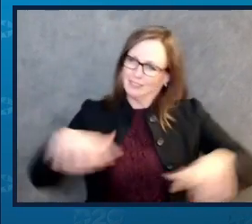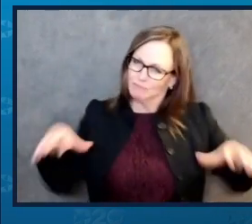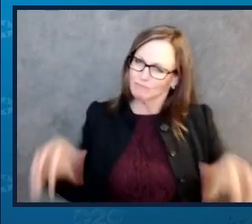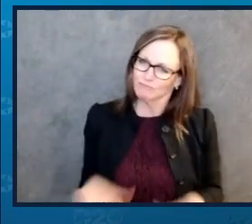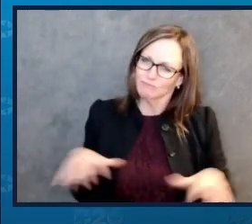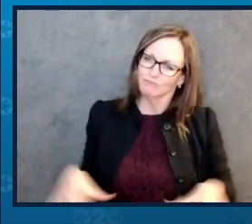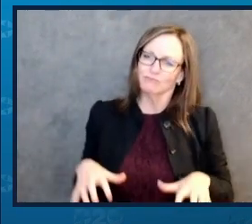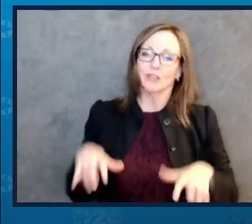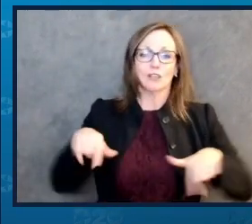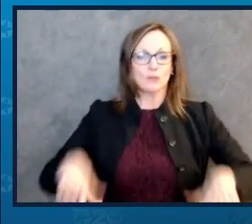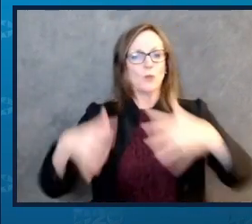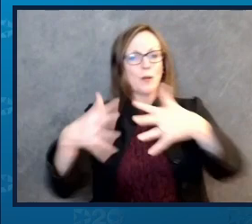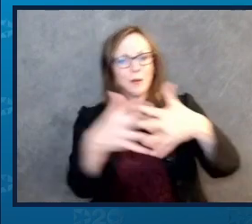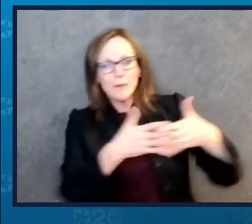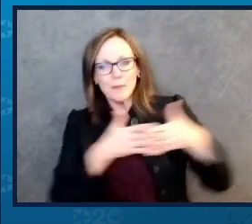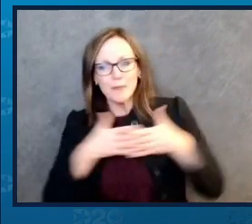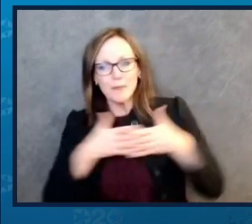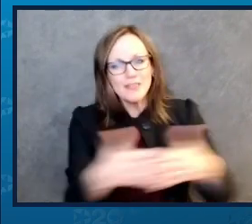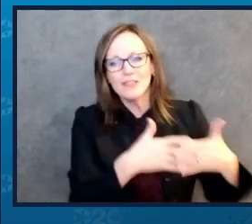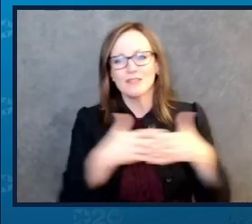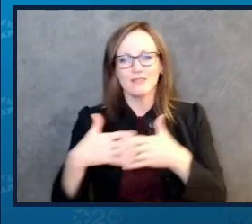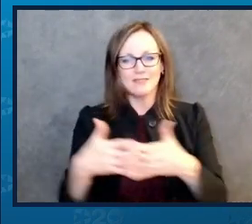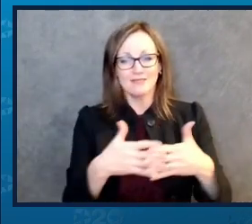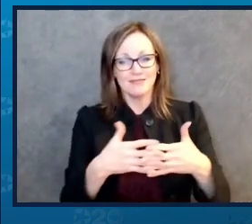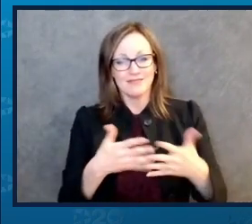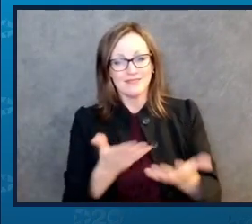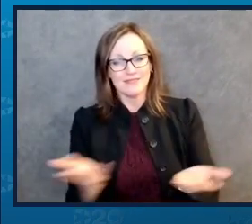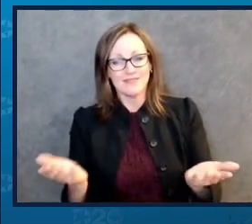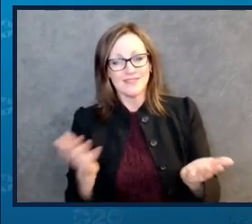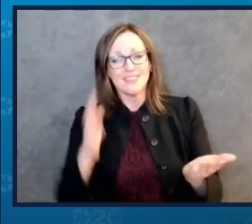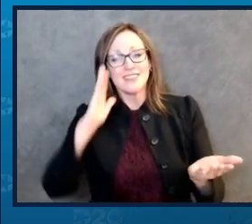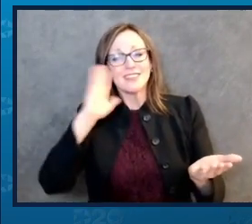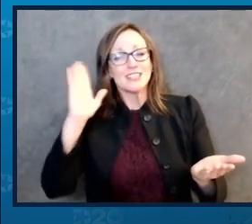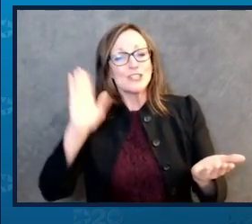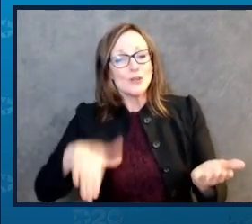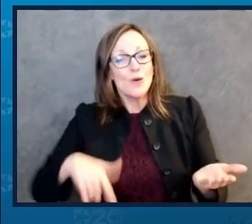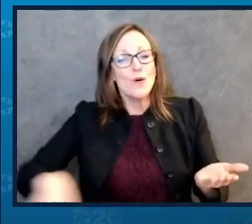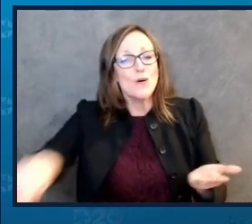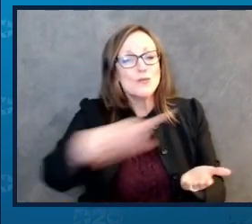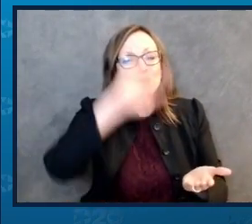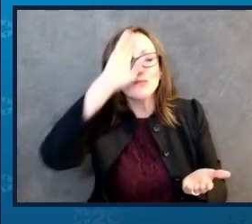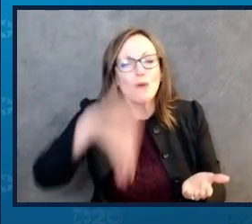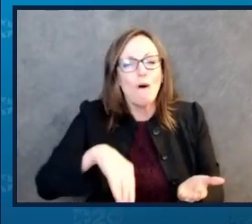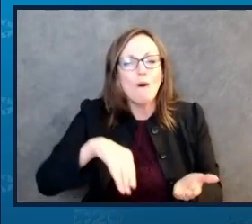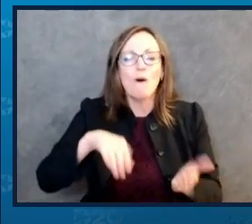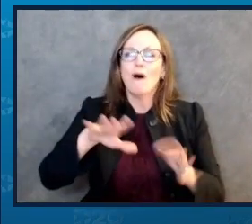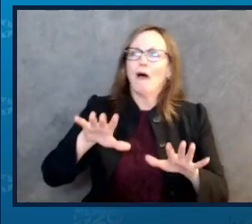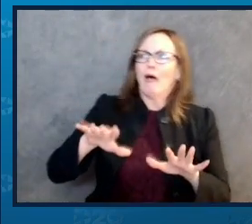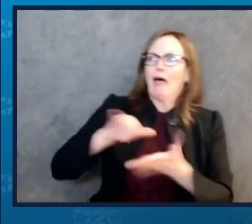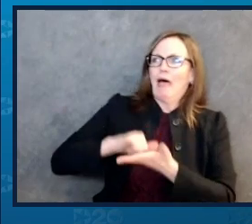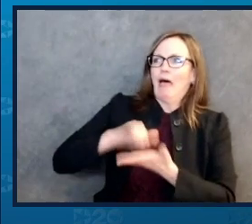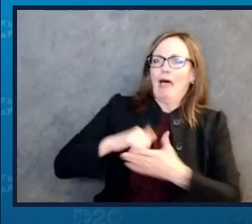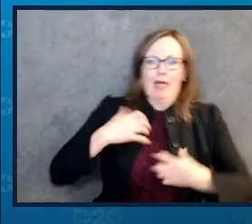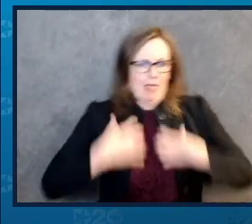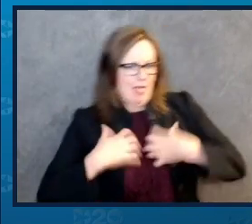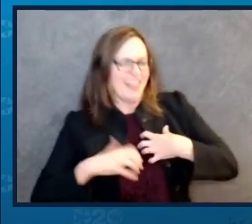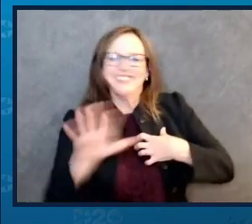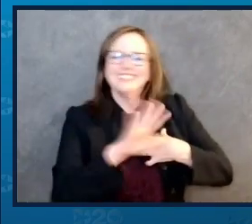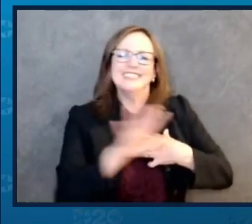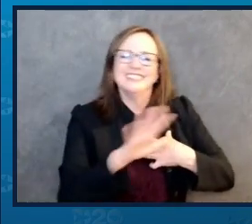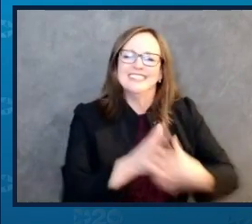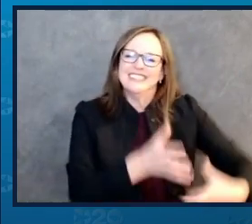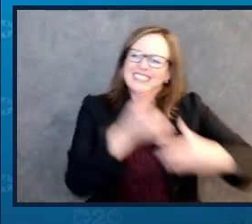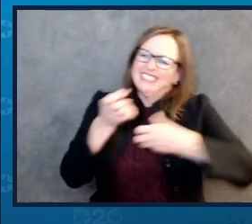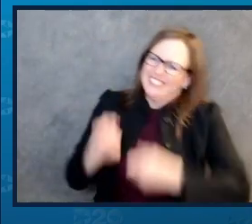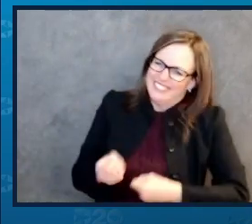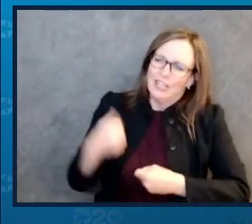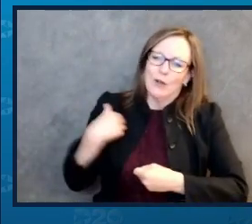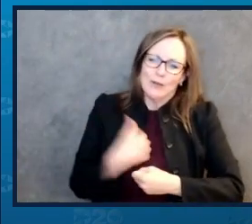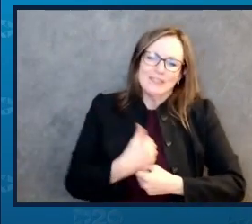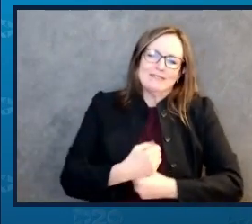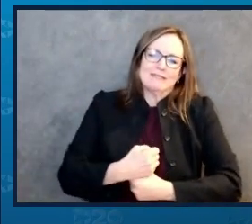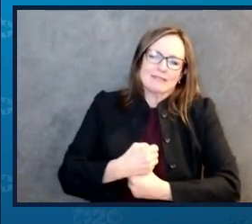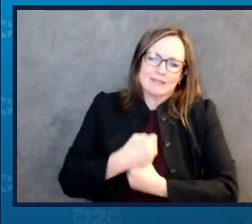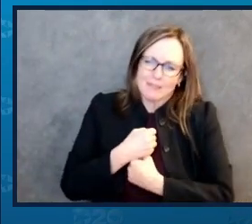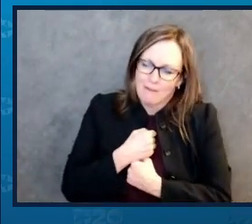EACH OTHER, TO THE AMERICA WE